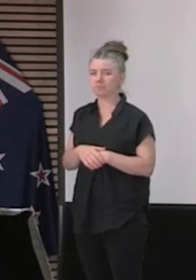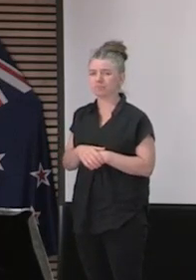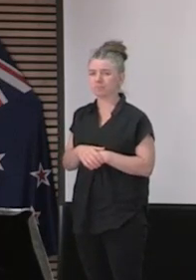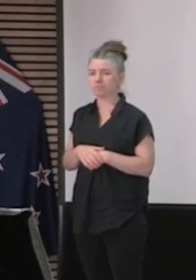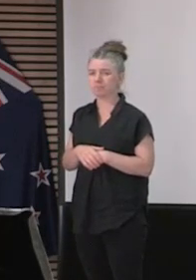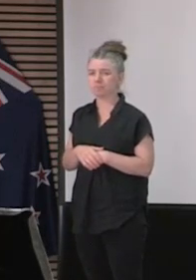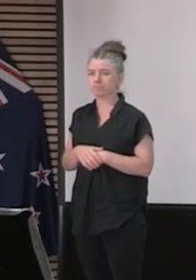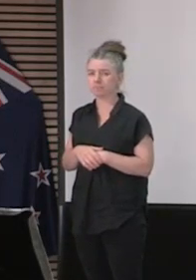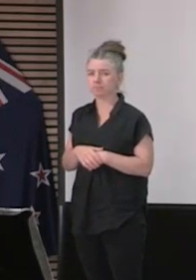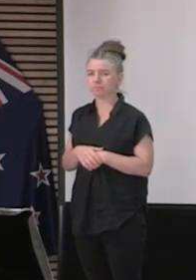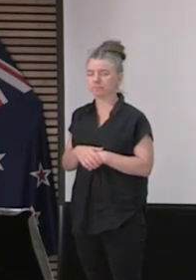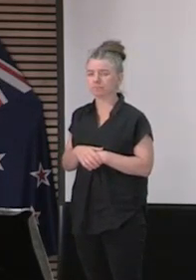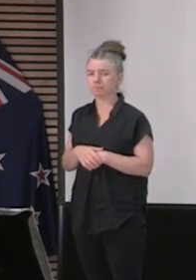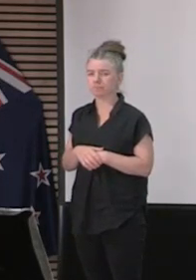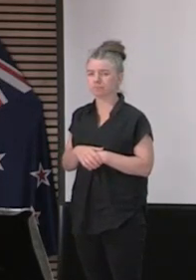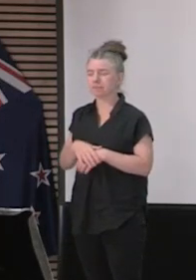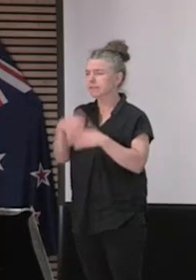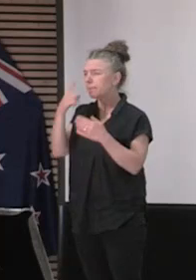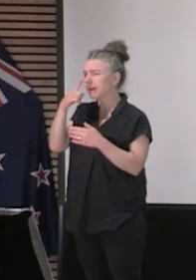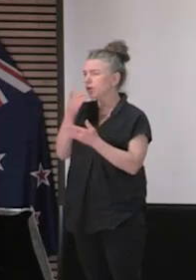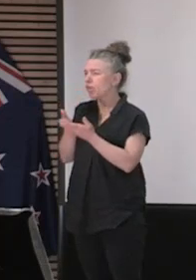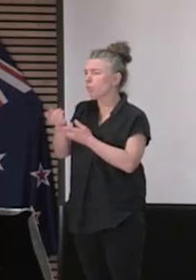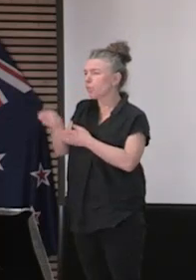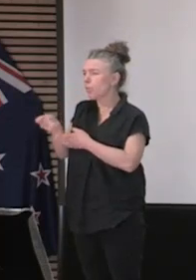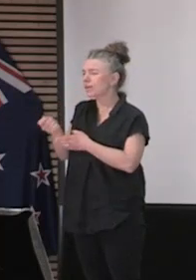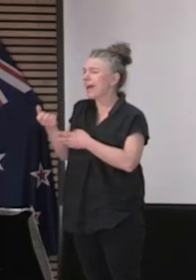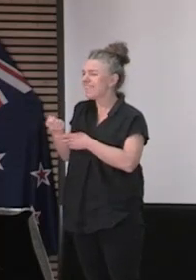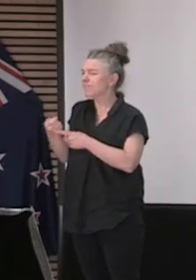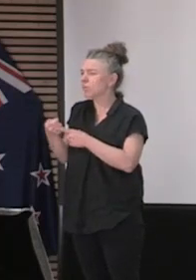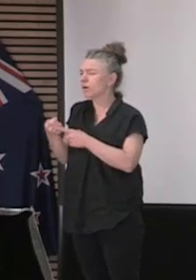So, of course, people through the courts, whohave to pay reparations tovictims, or people